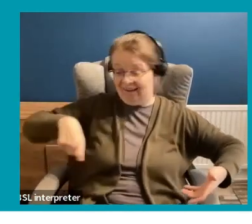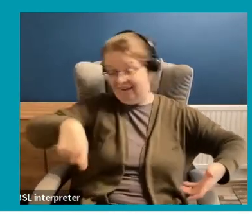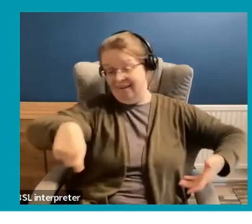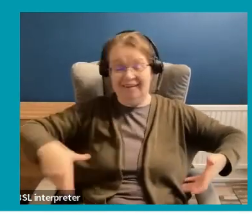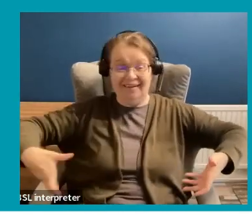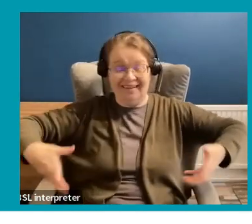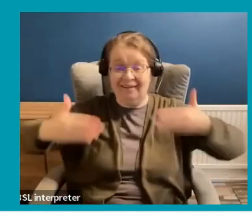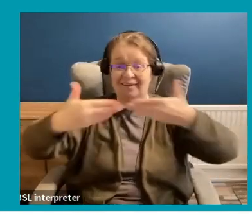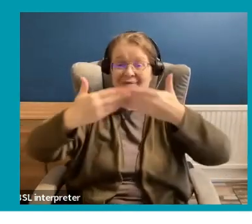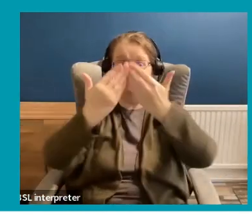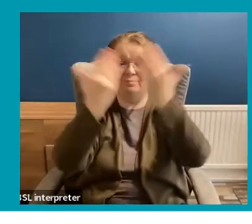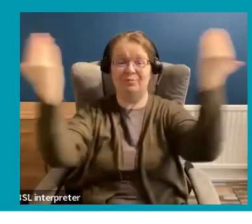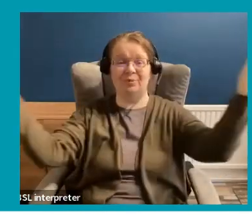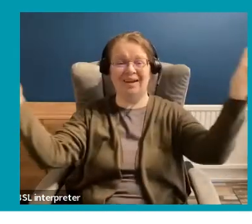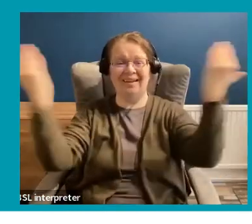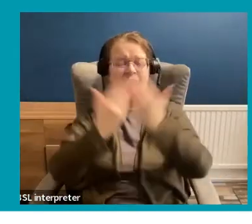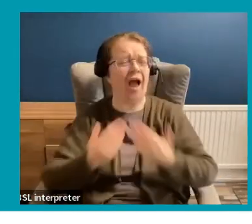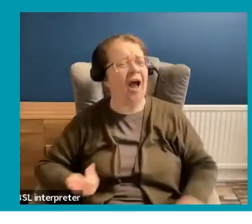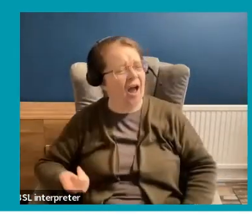At that point, I realized that is such a great solution.